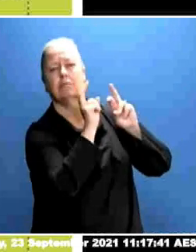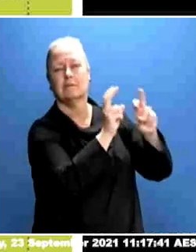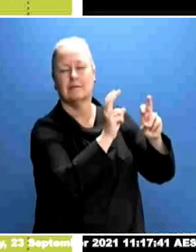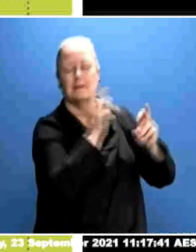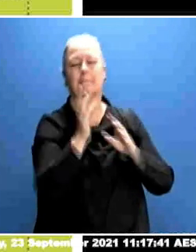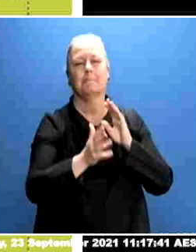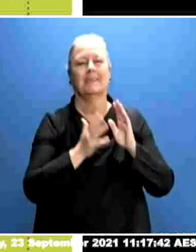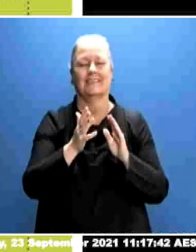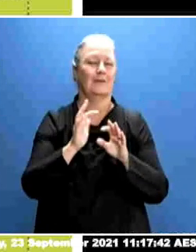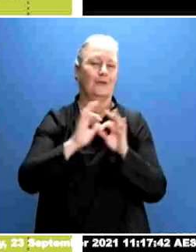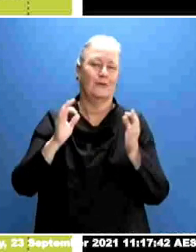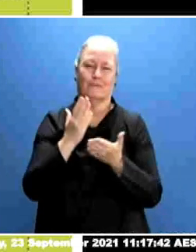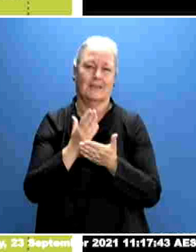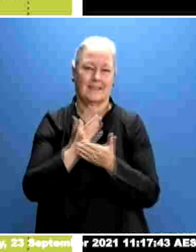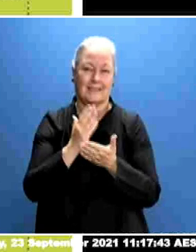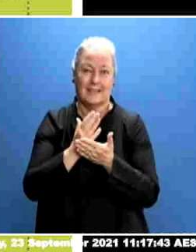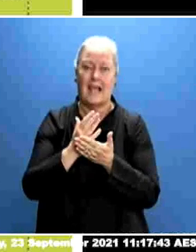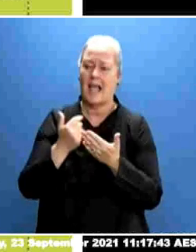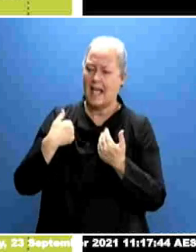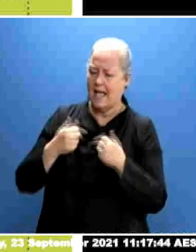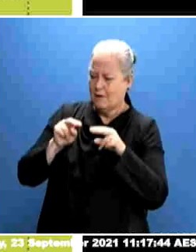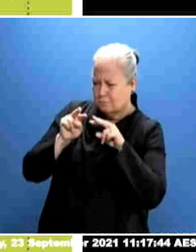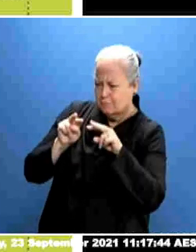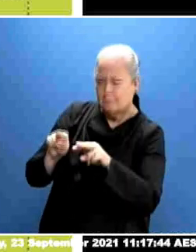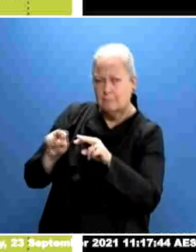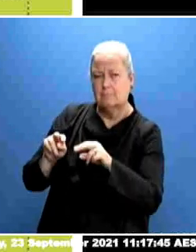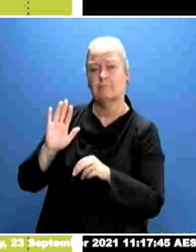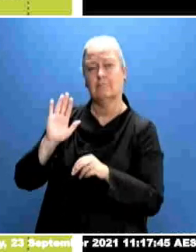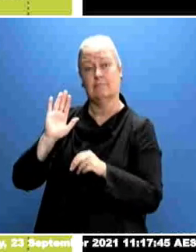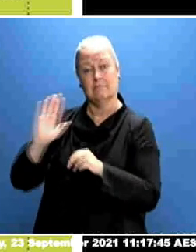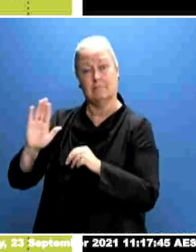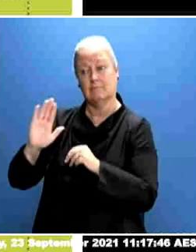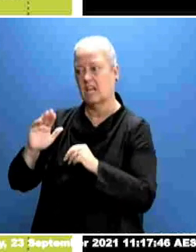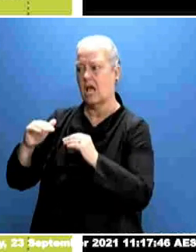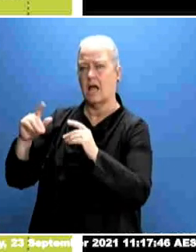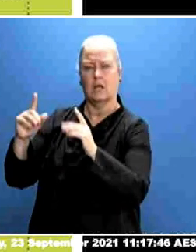on Australian Secure Care Services and also on Australian populations,